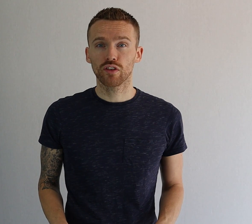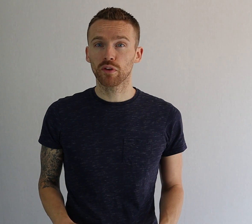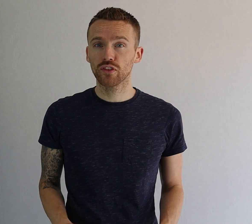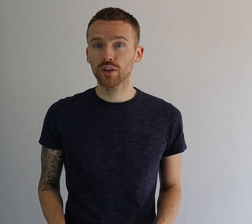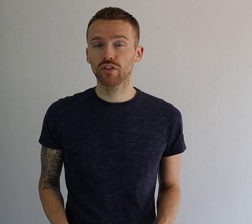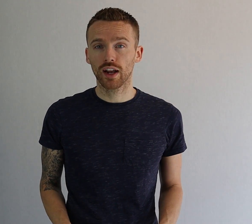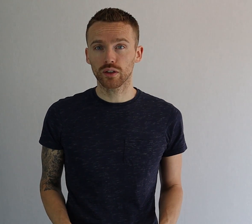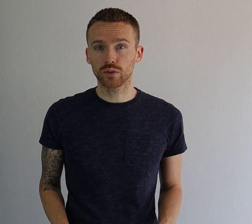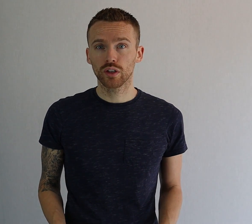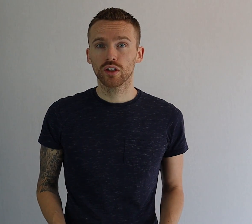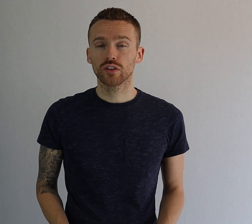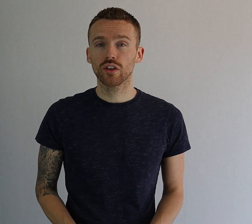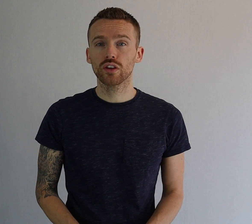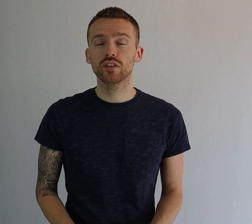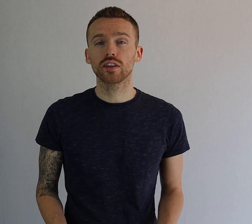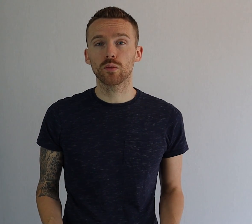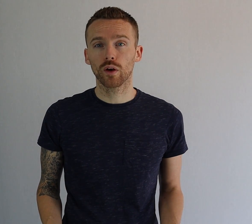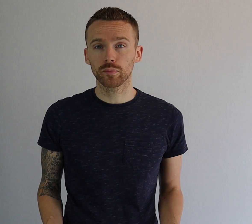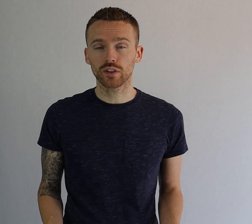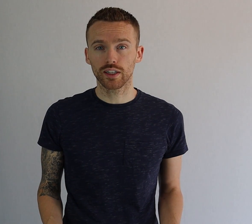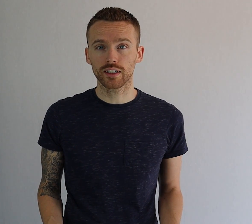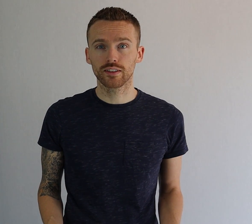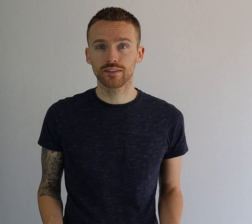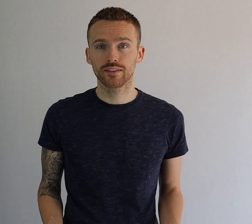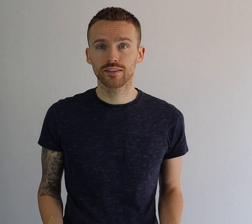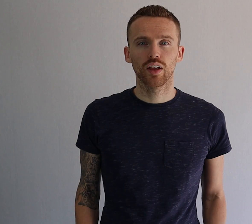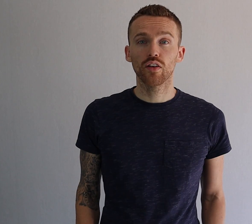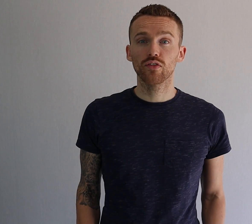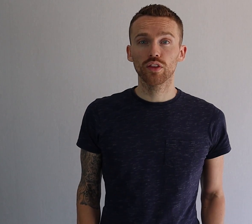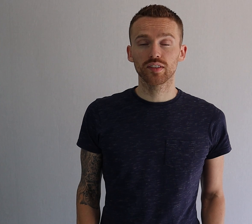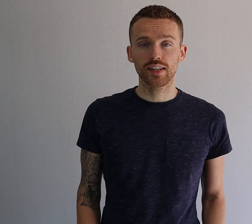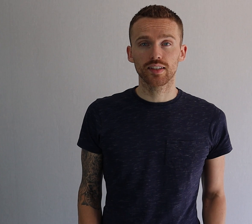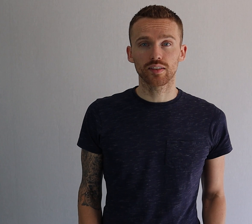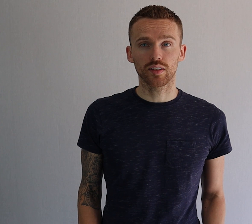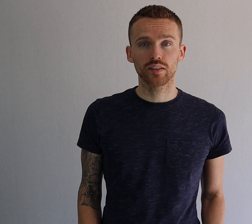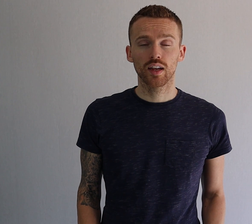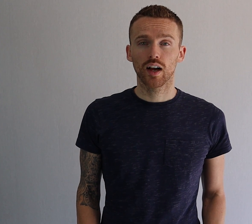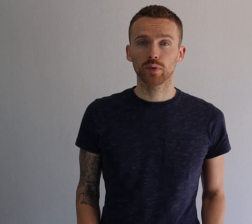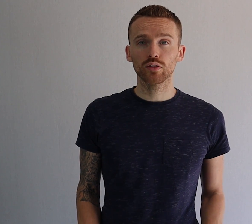from a few different angles so you can see what I'm signing. For the sentences, I'm going